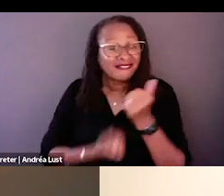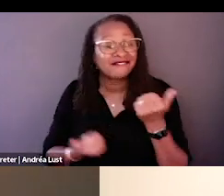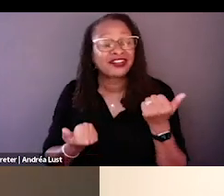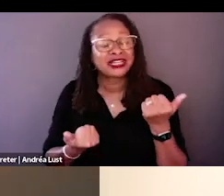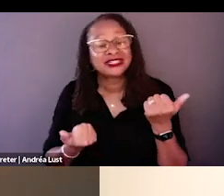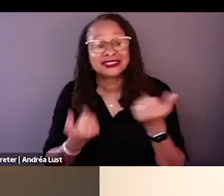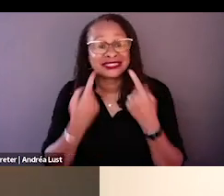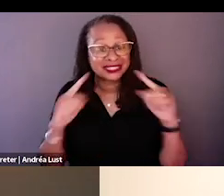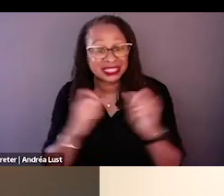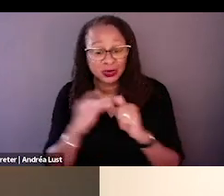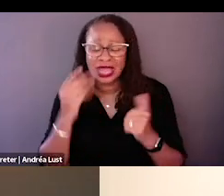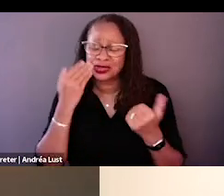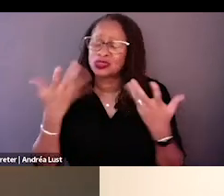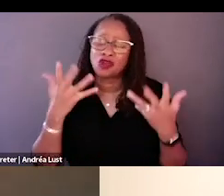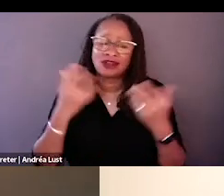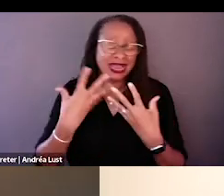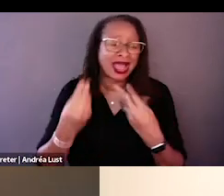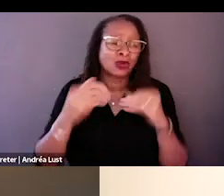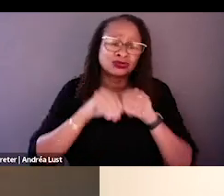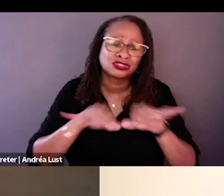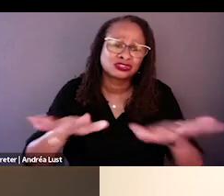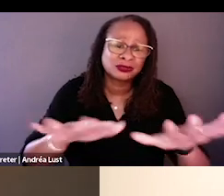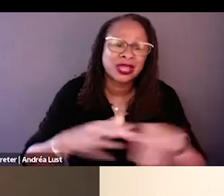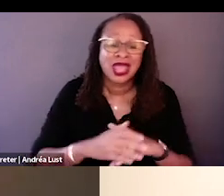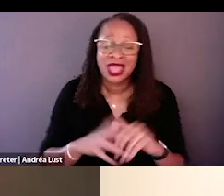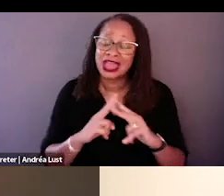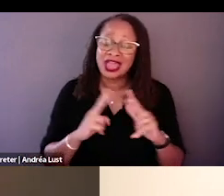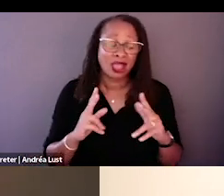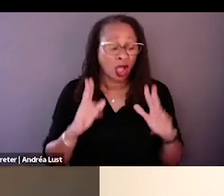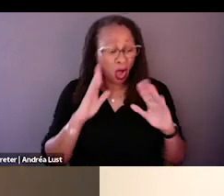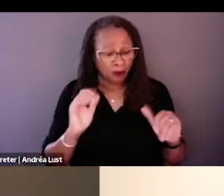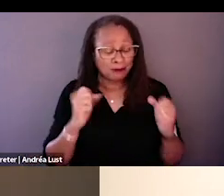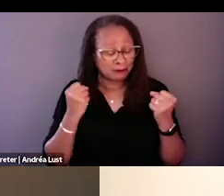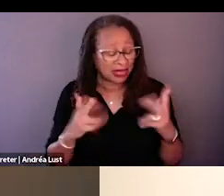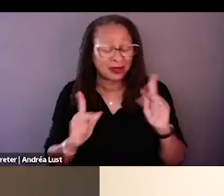It was evocative for me. Sorry, go ahead.